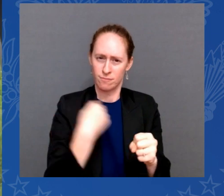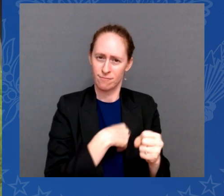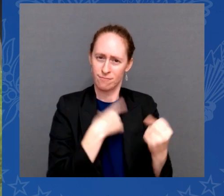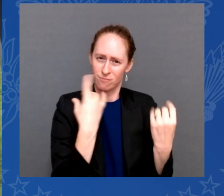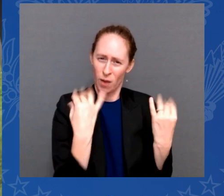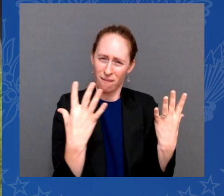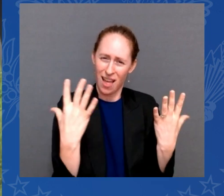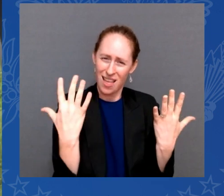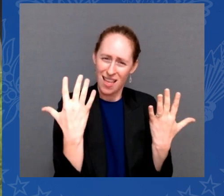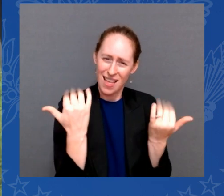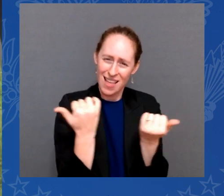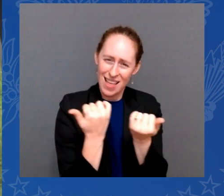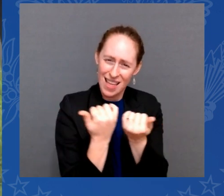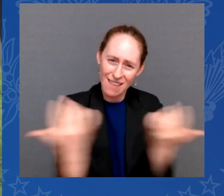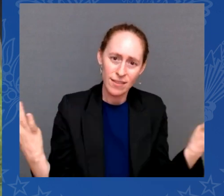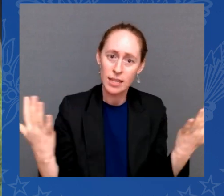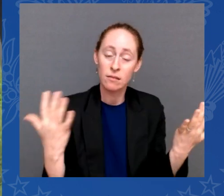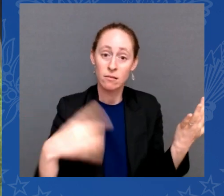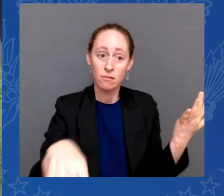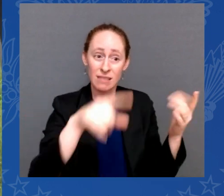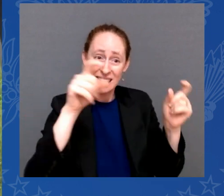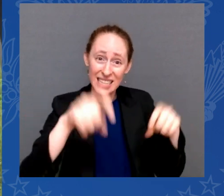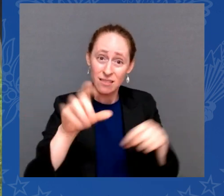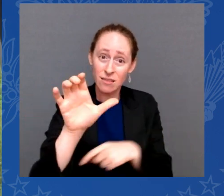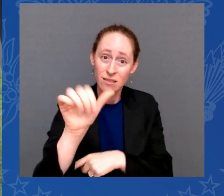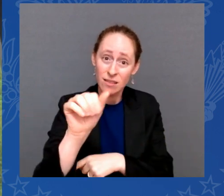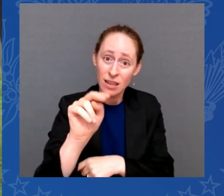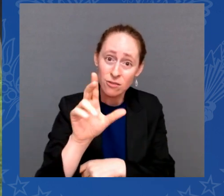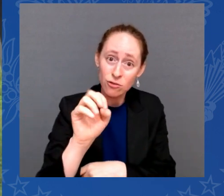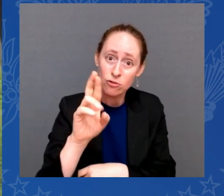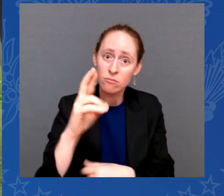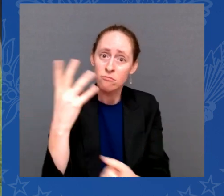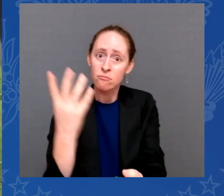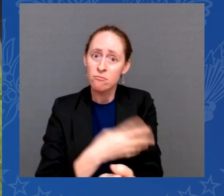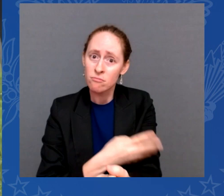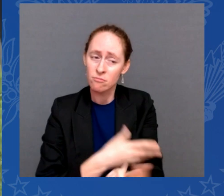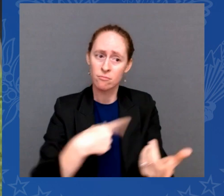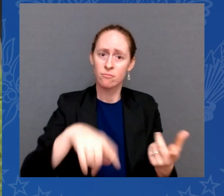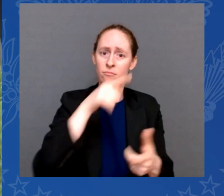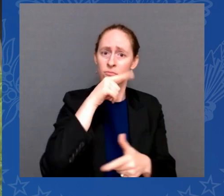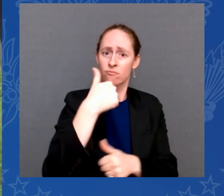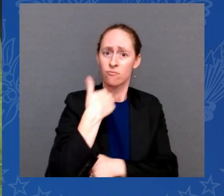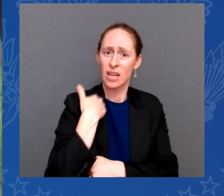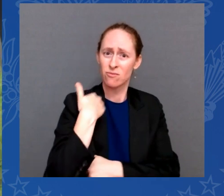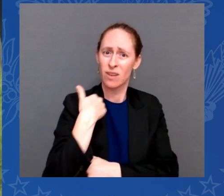including our fastest growing cohort of veterans, women veterans. Thank you very much.